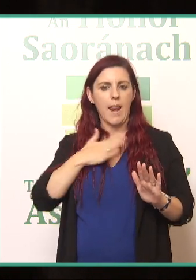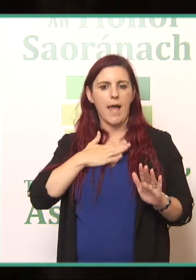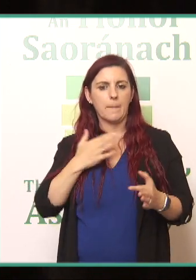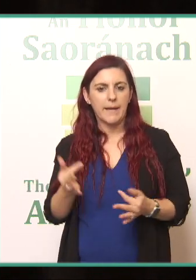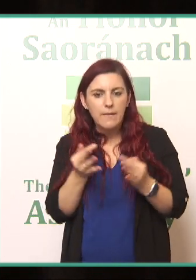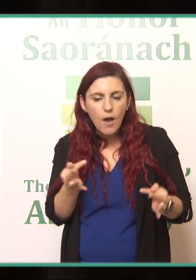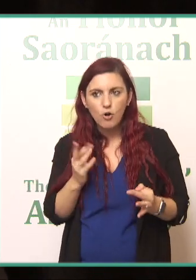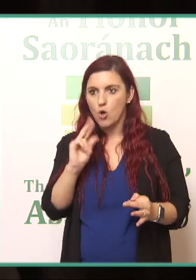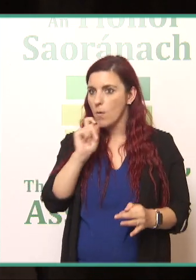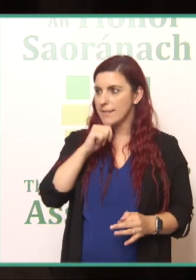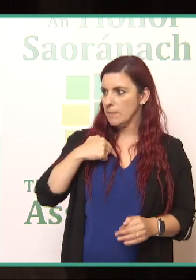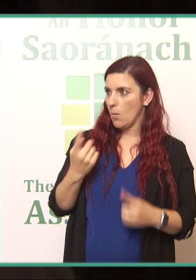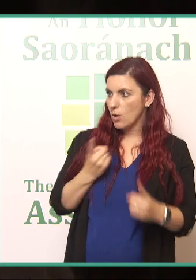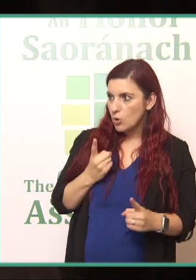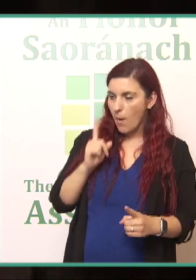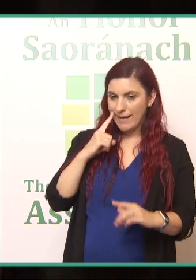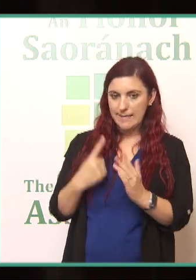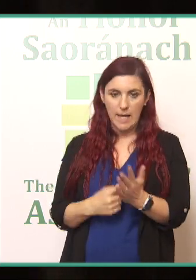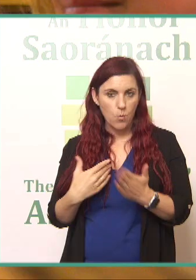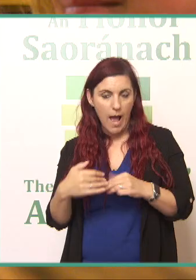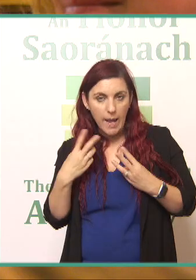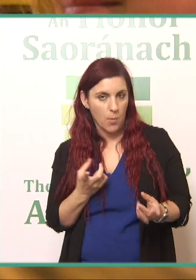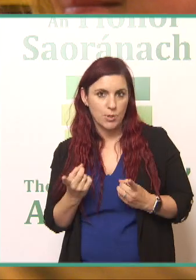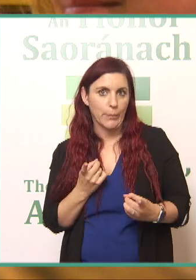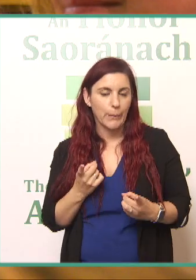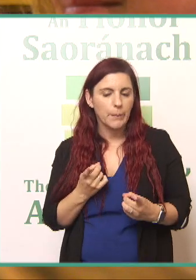decide what I want to do when I get get up in the morning so that's really important to us as well